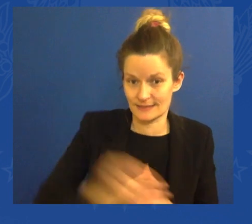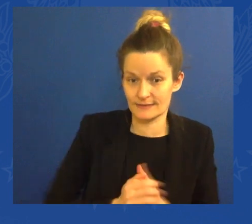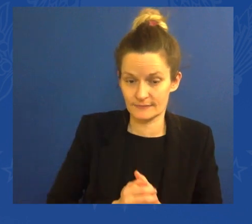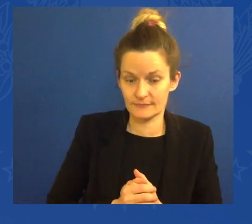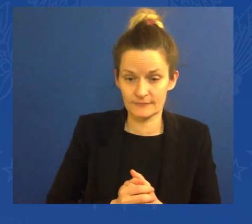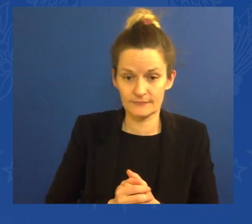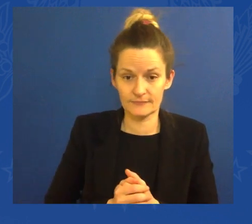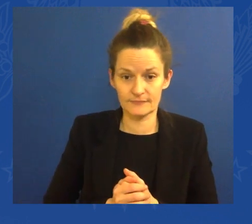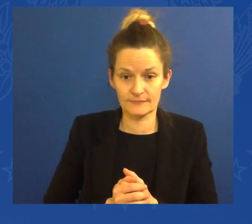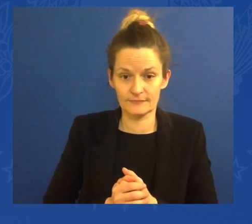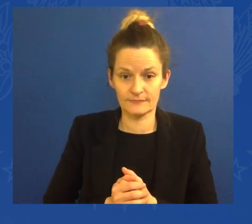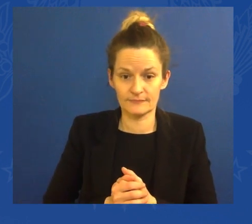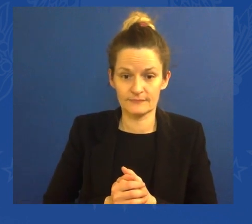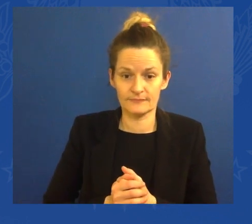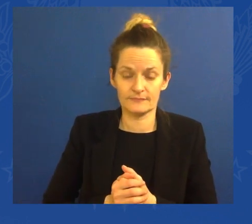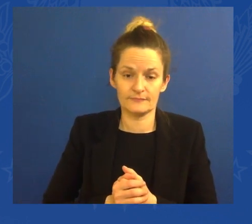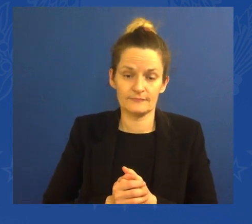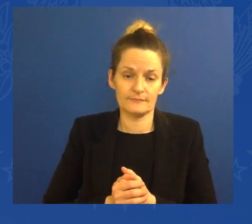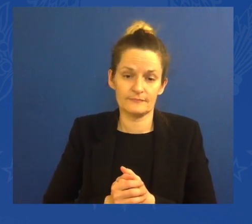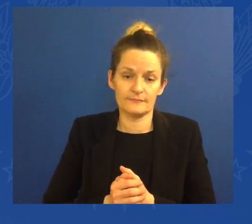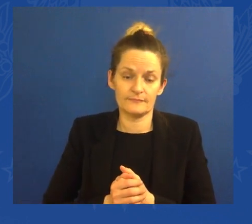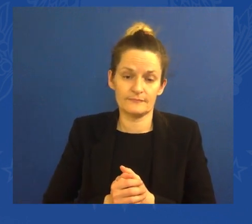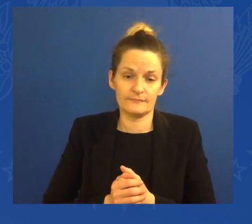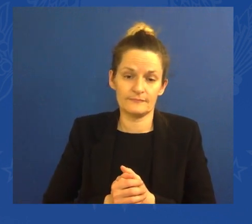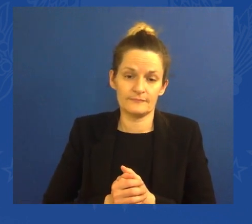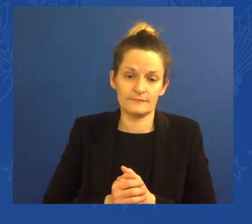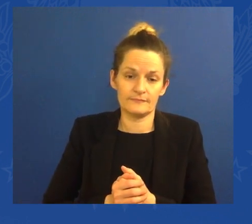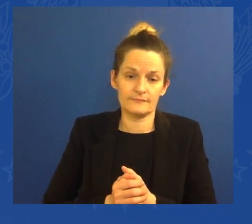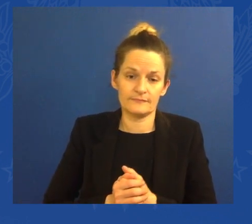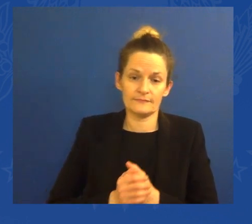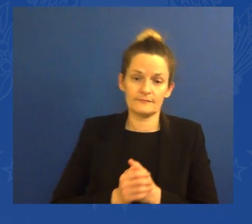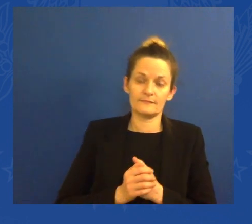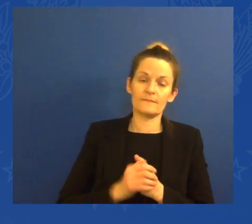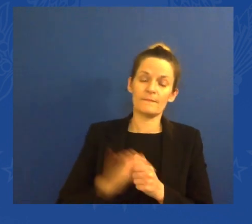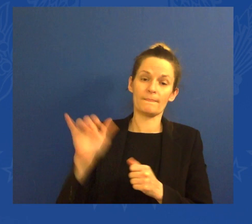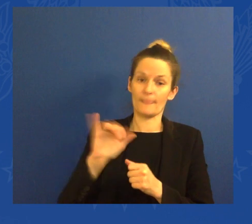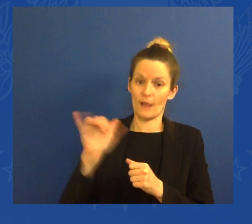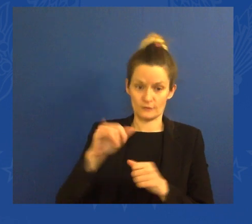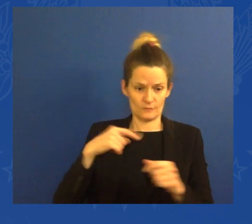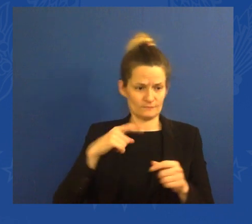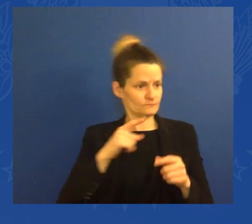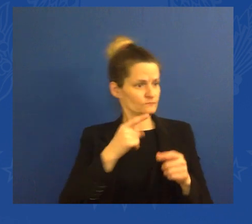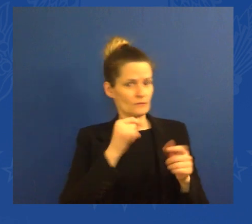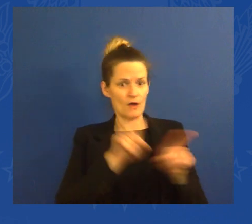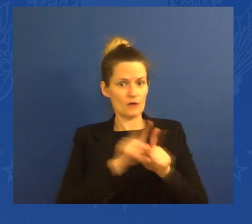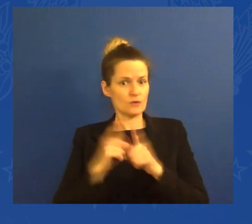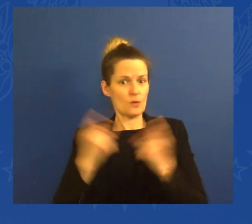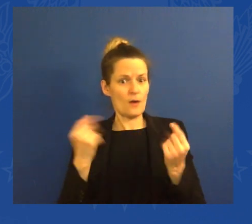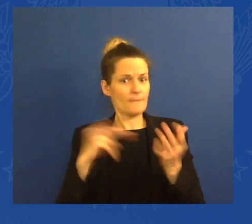while strengthening the local economy. And when we use taxpayers' dollars to build American,